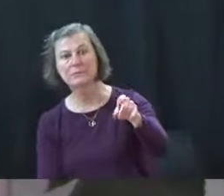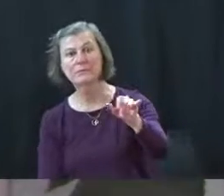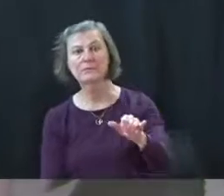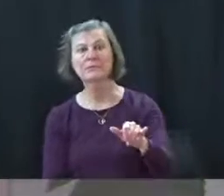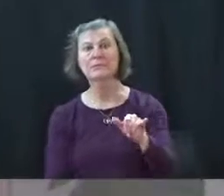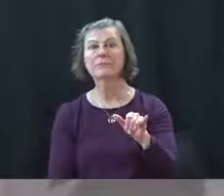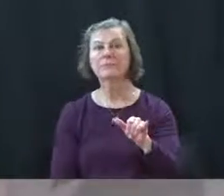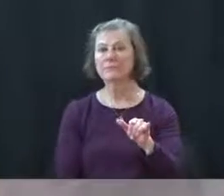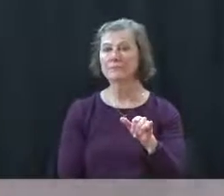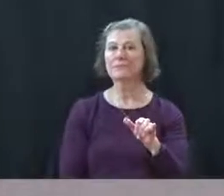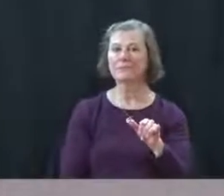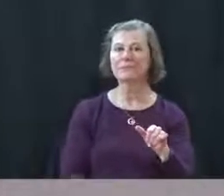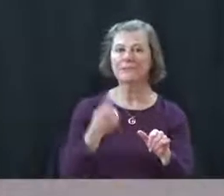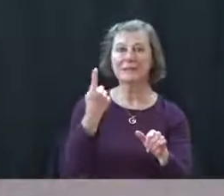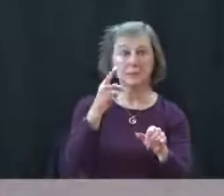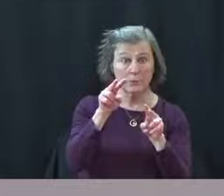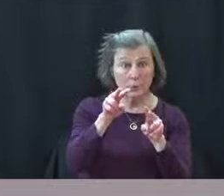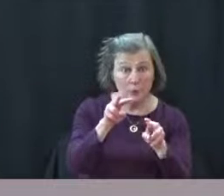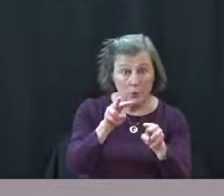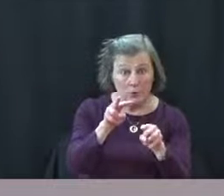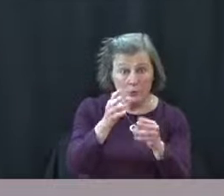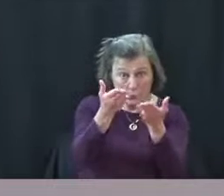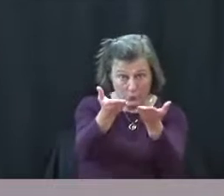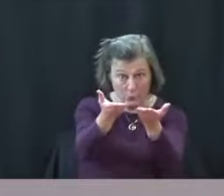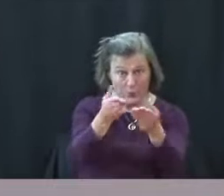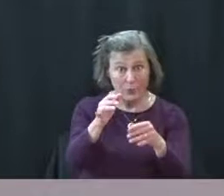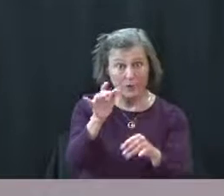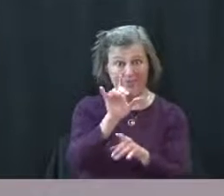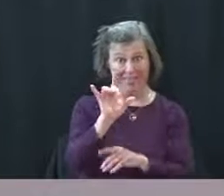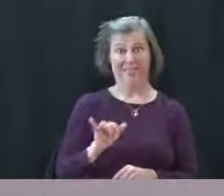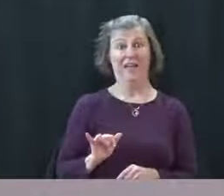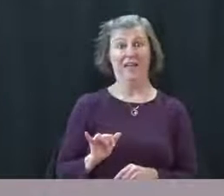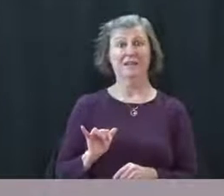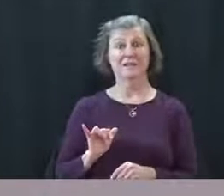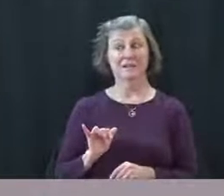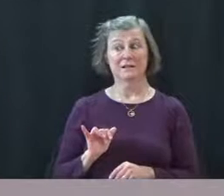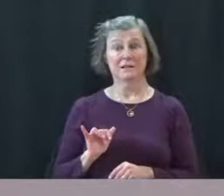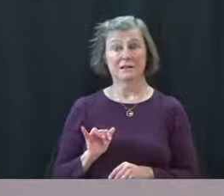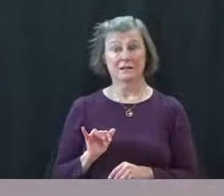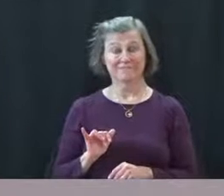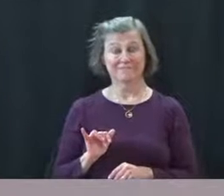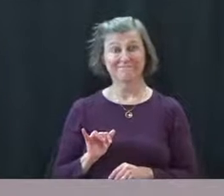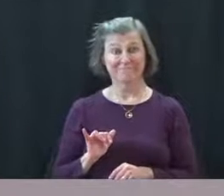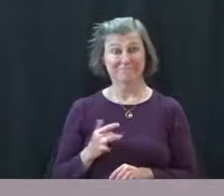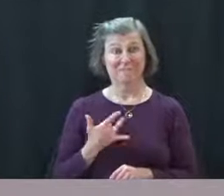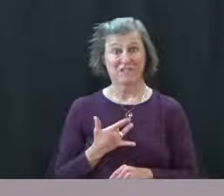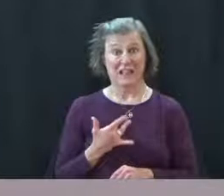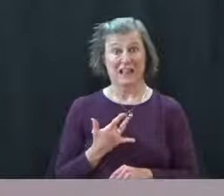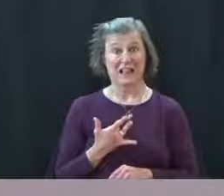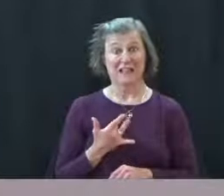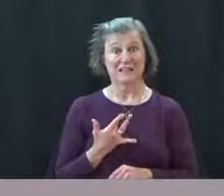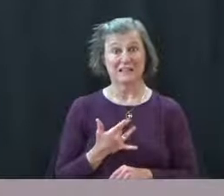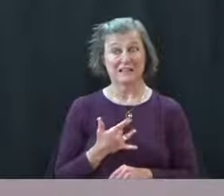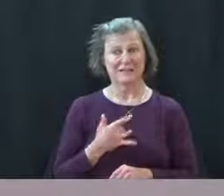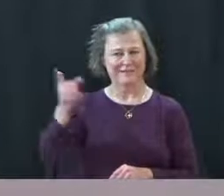When somebody looks at you like that you can feel it and they can feel it when you look